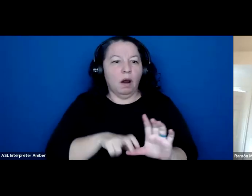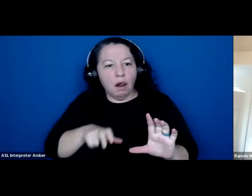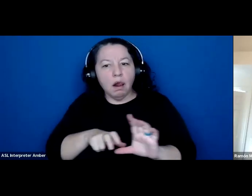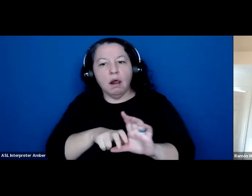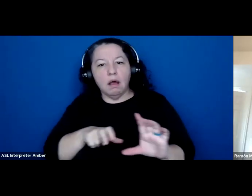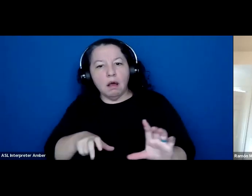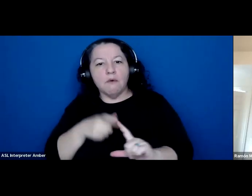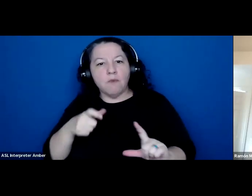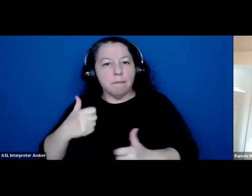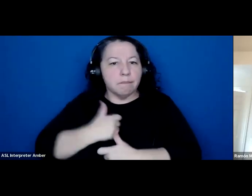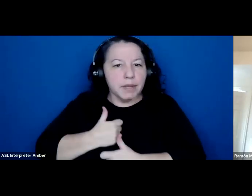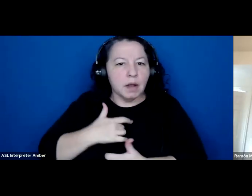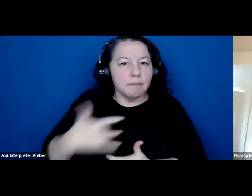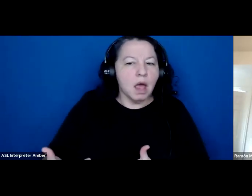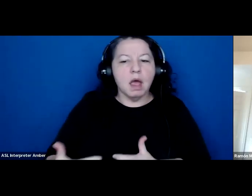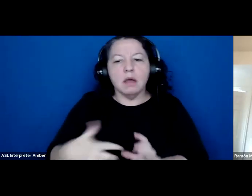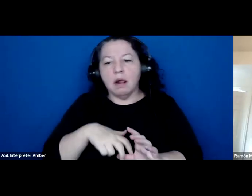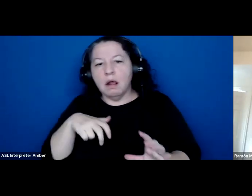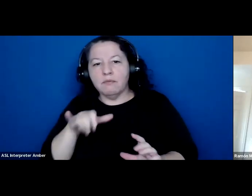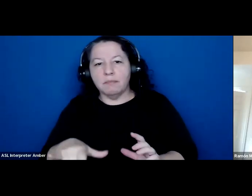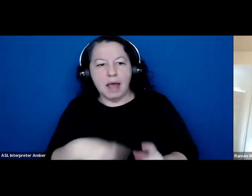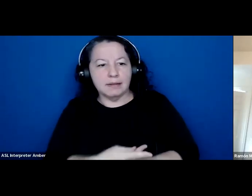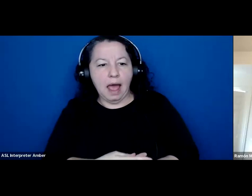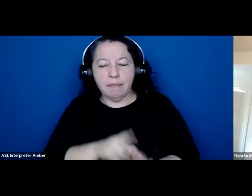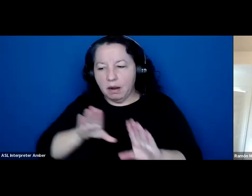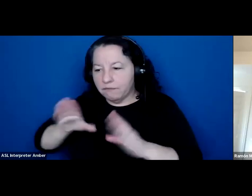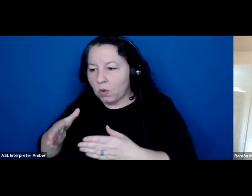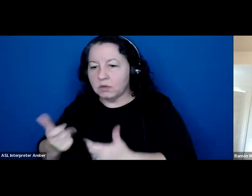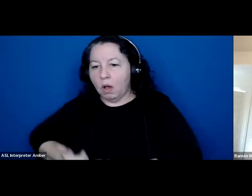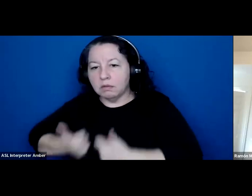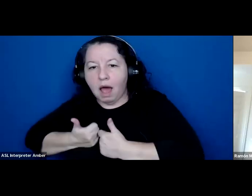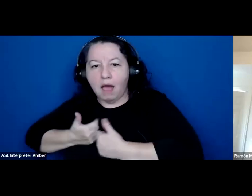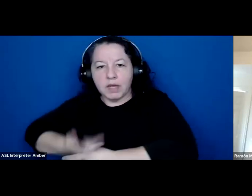and to invest in life and care continues to be lifted up,